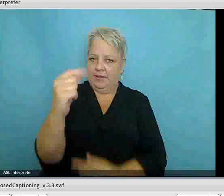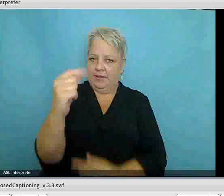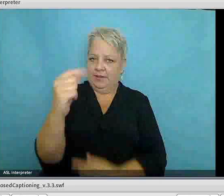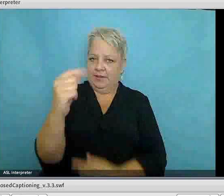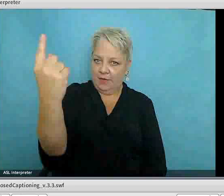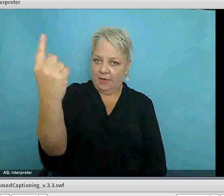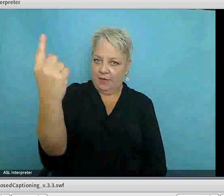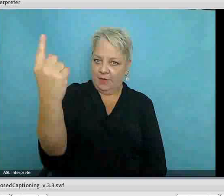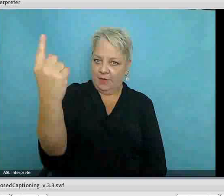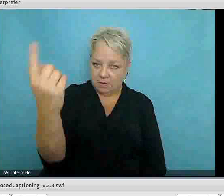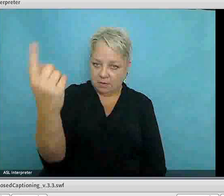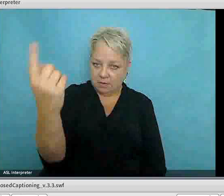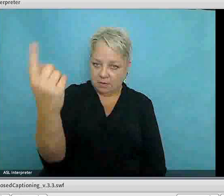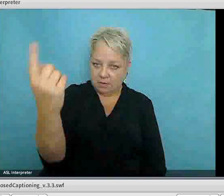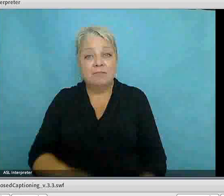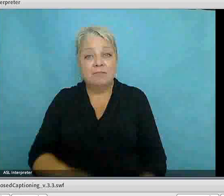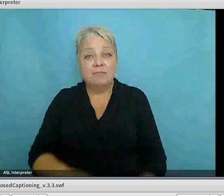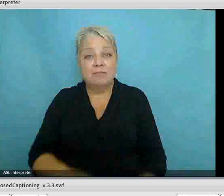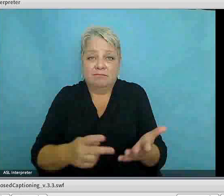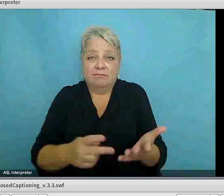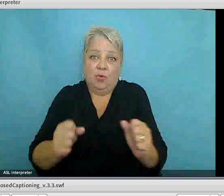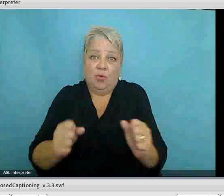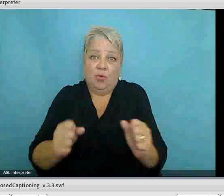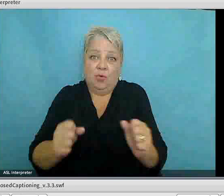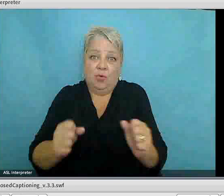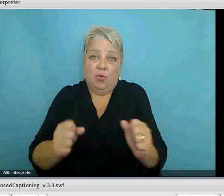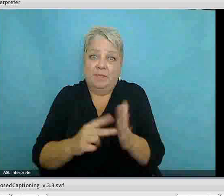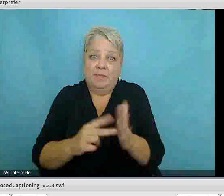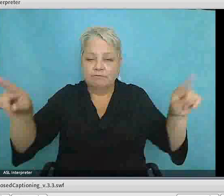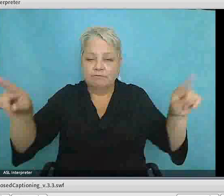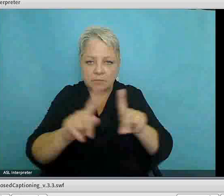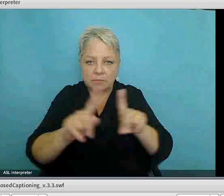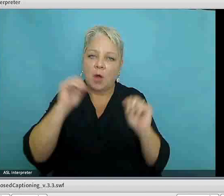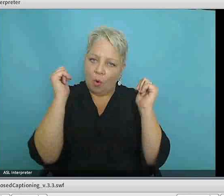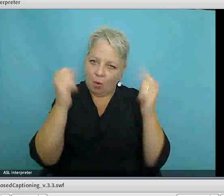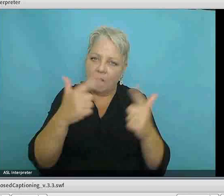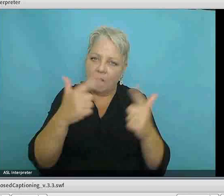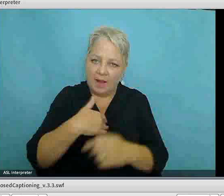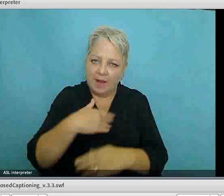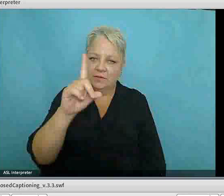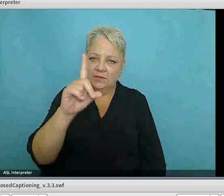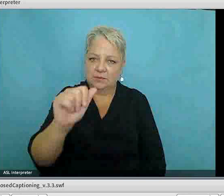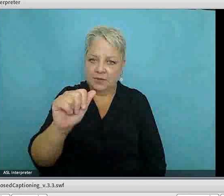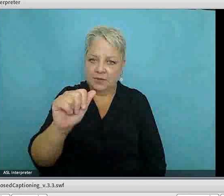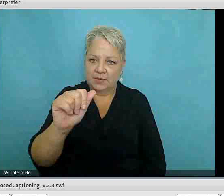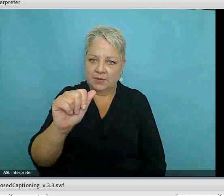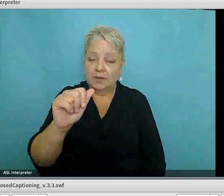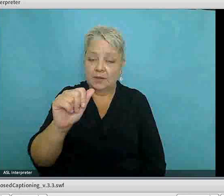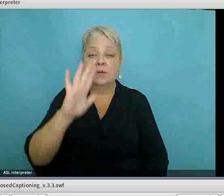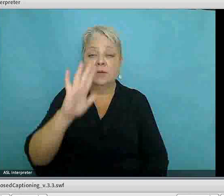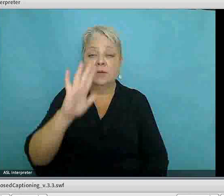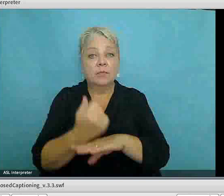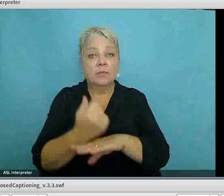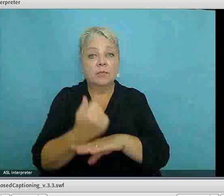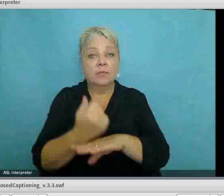Having a focused program allows us to focus much more attention and be much more vigilant